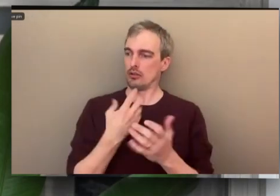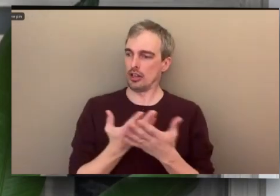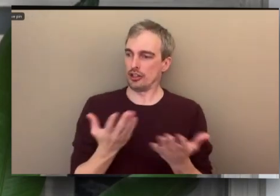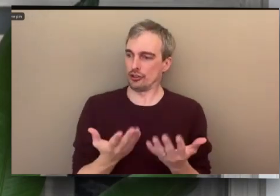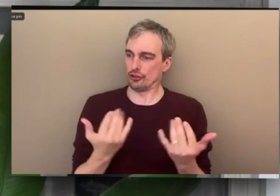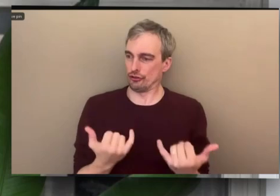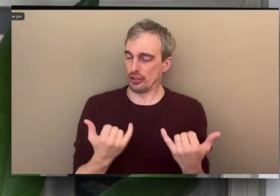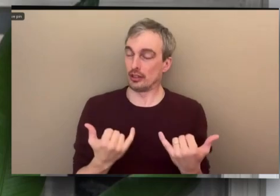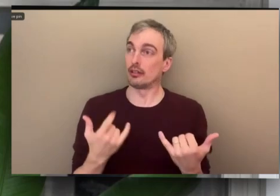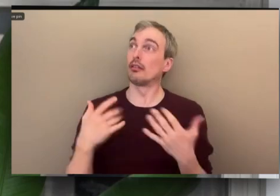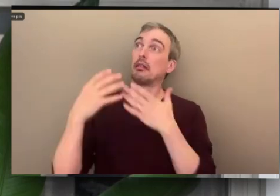Is the individuals on my team.